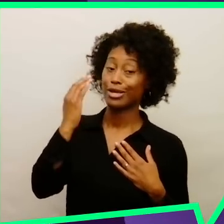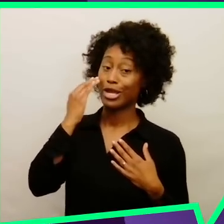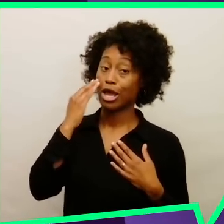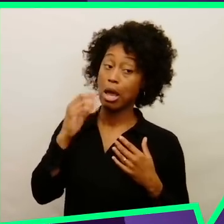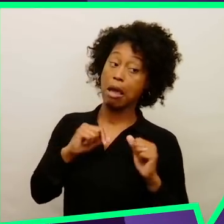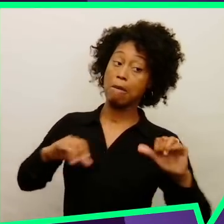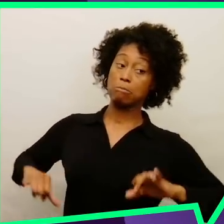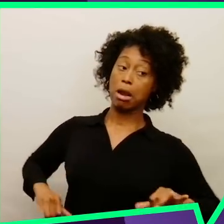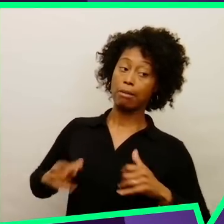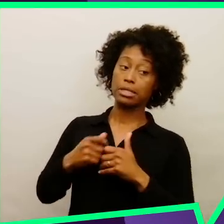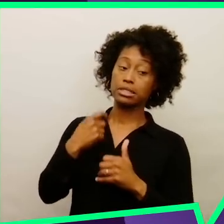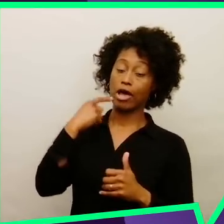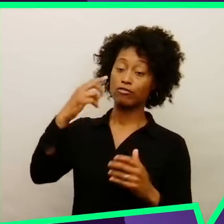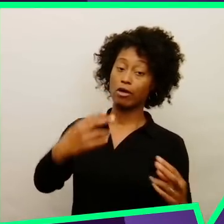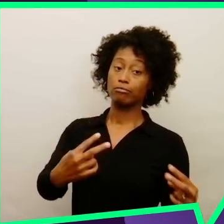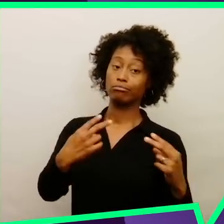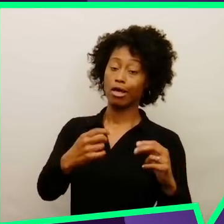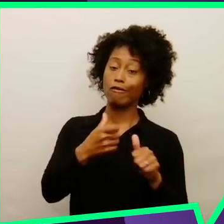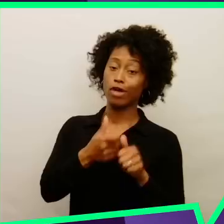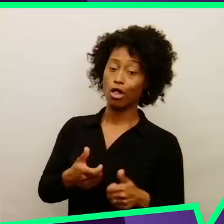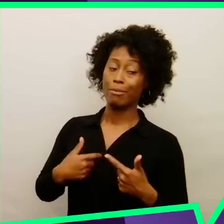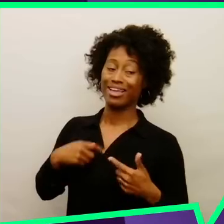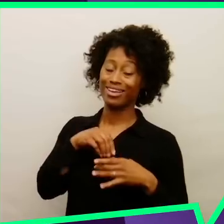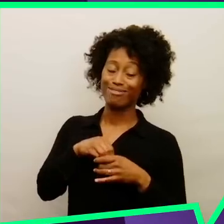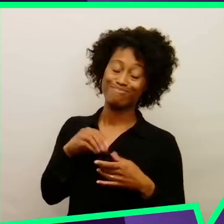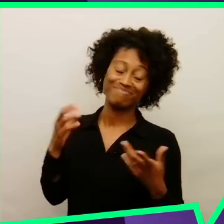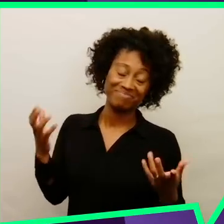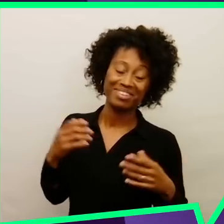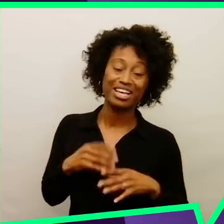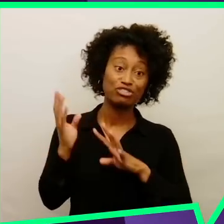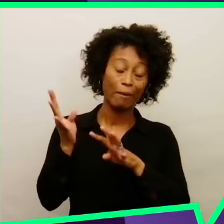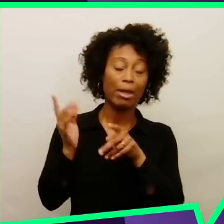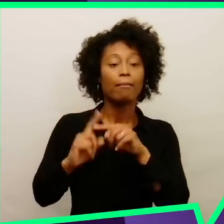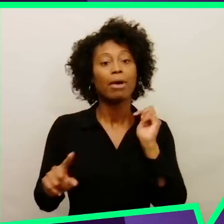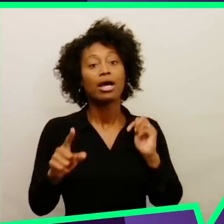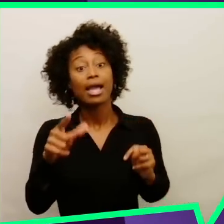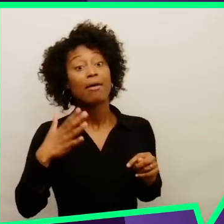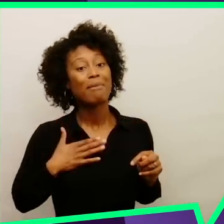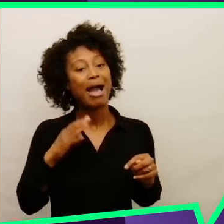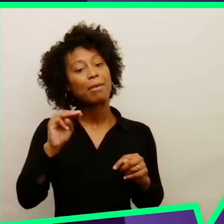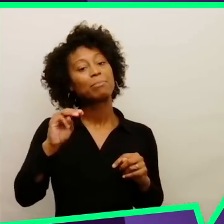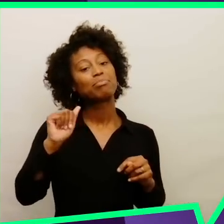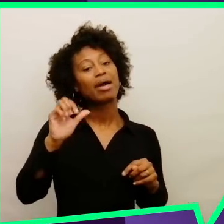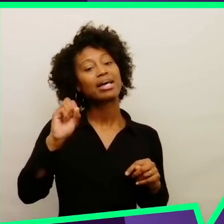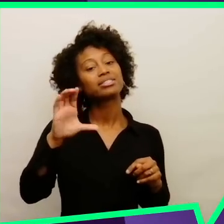But that is my little mascot right there. That's cool. Did you draw it yourself?